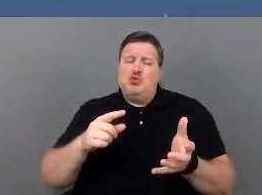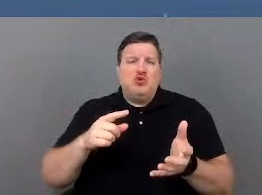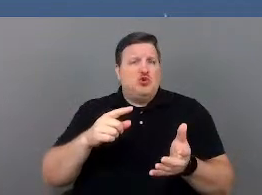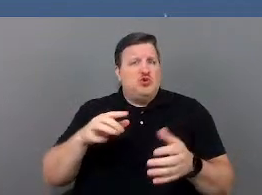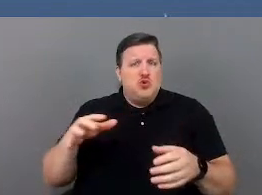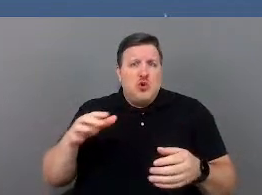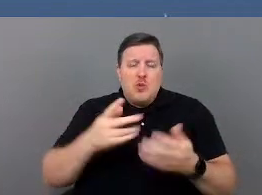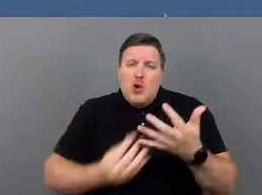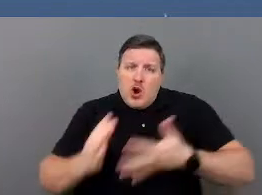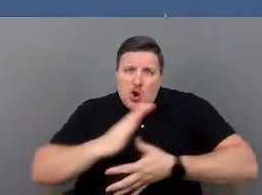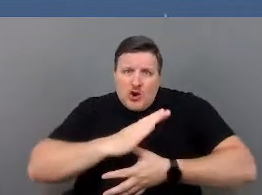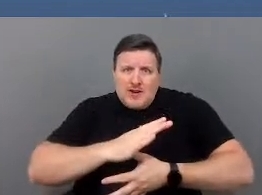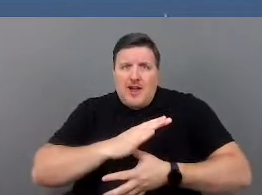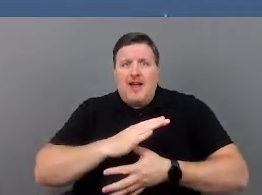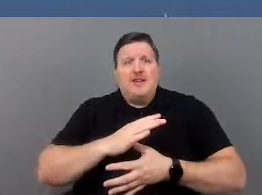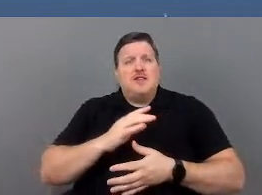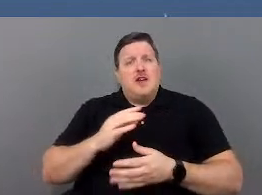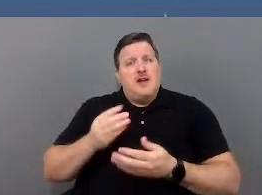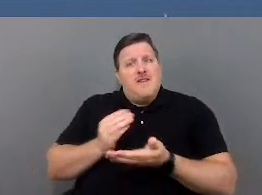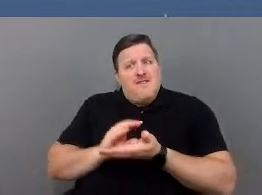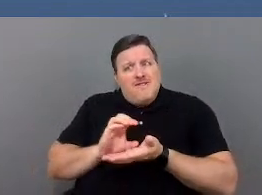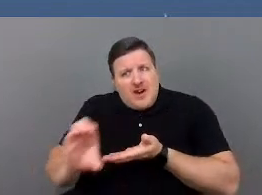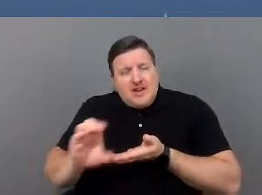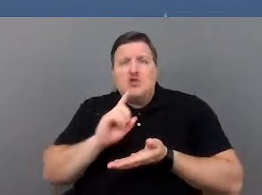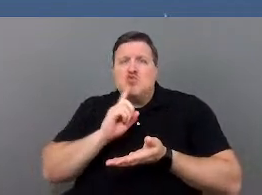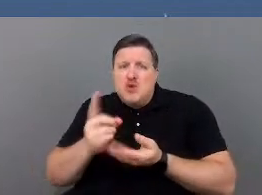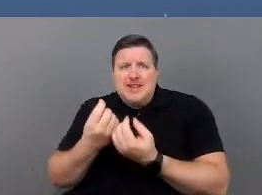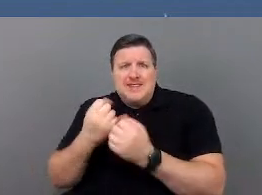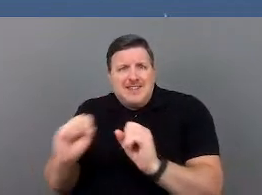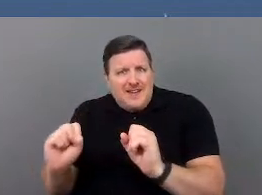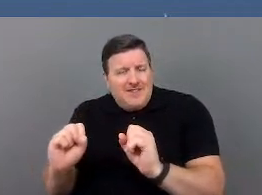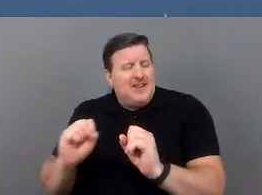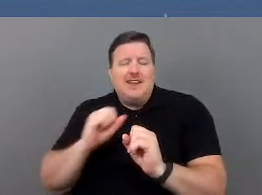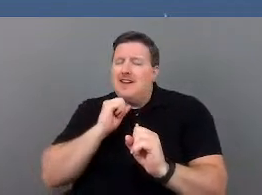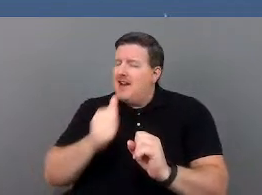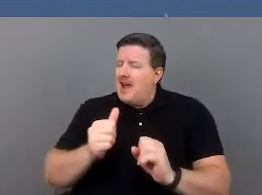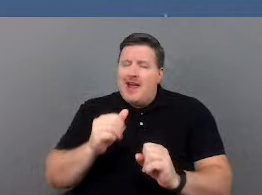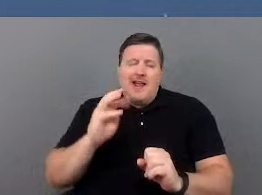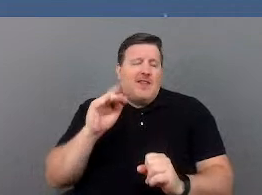MEASURES FOR SAFETY AND WELL-BEING OVER THE MAYOR'S INCREASE FOR CURRENTLY FAILING SYSTEM OF PUBLIC SAFETY.